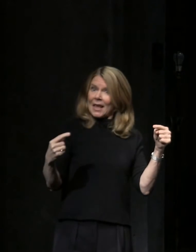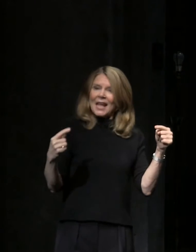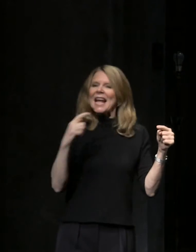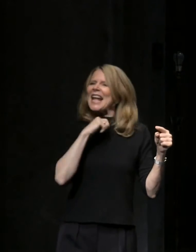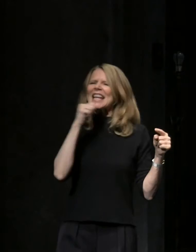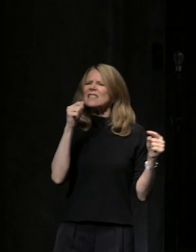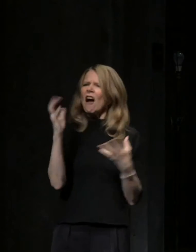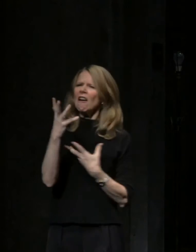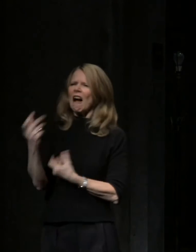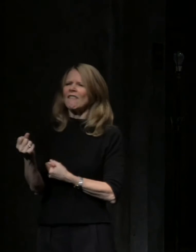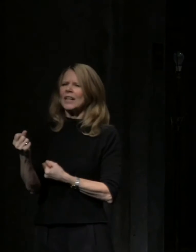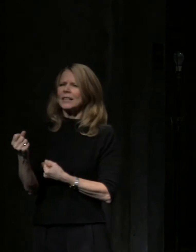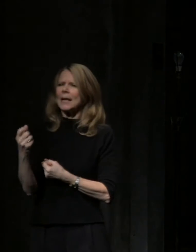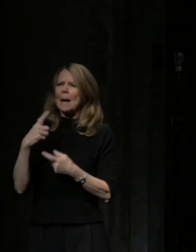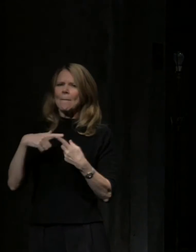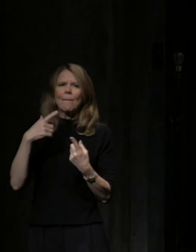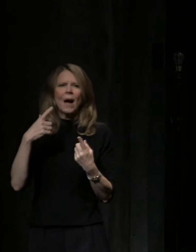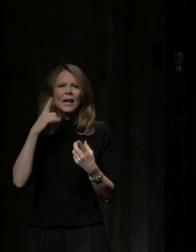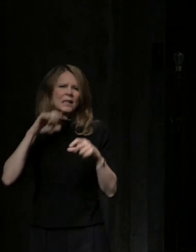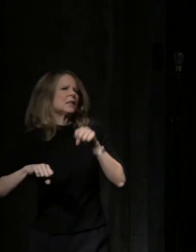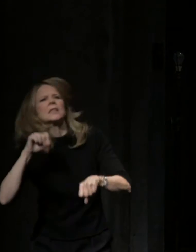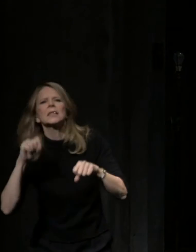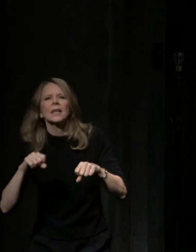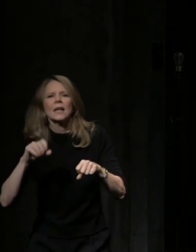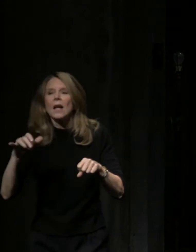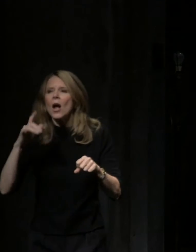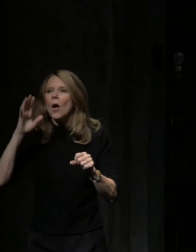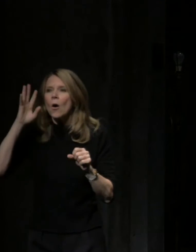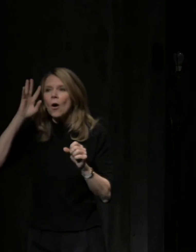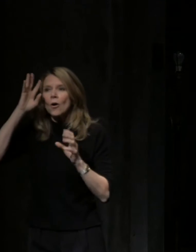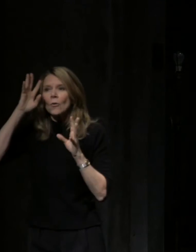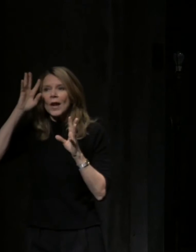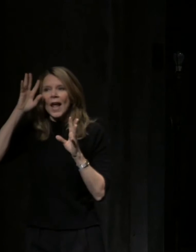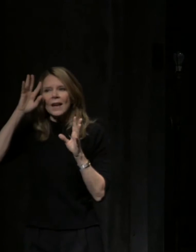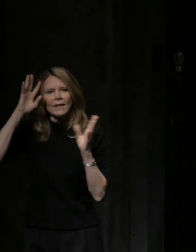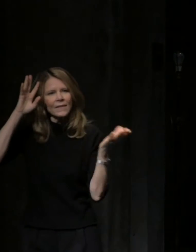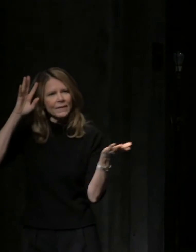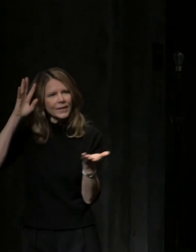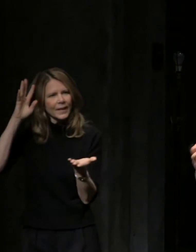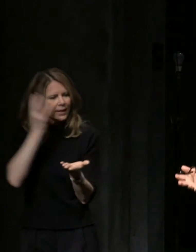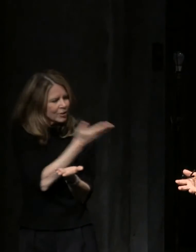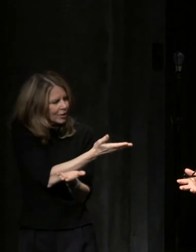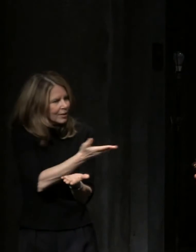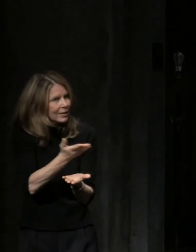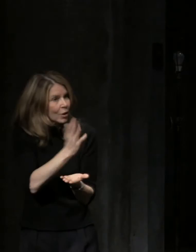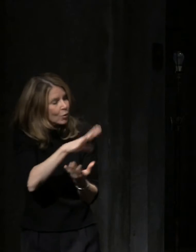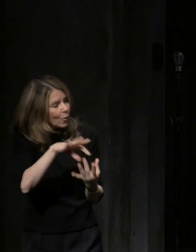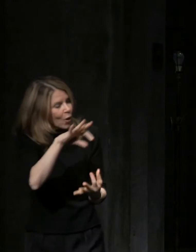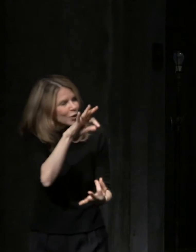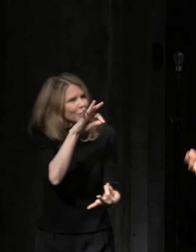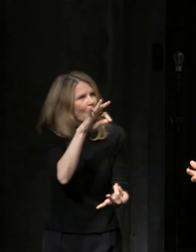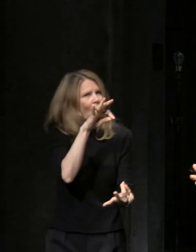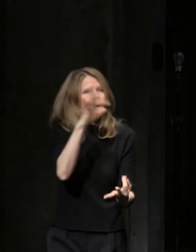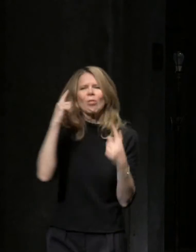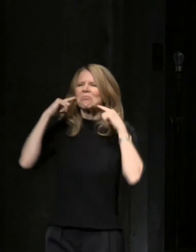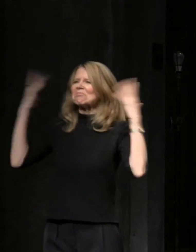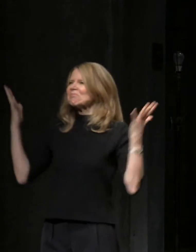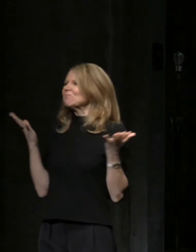A creative invitation to put the soul at state and challenge. Entertaining, yes. Funny, yes.